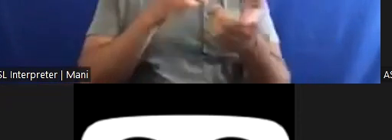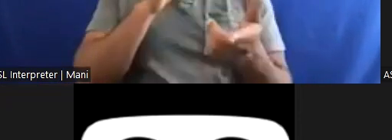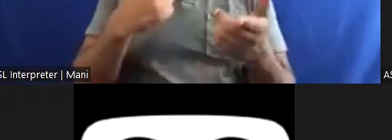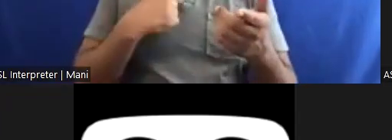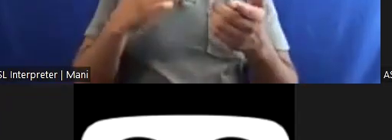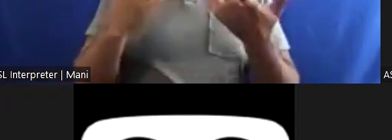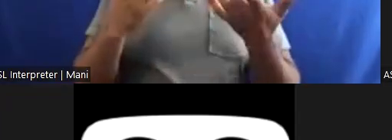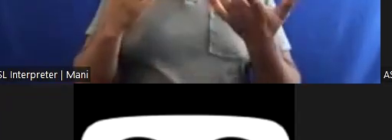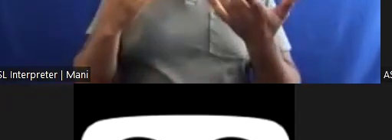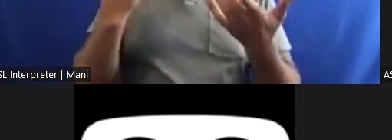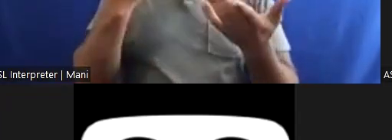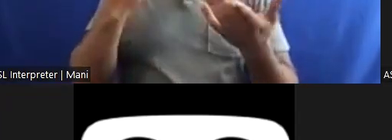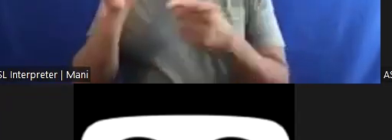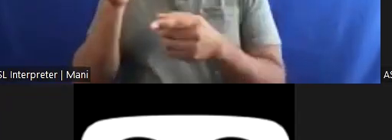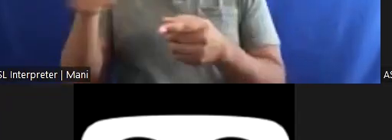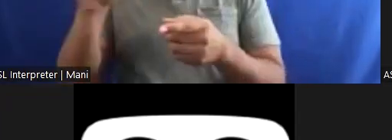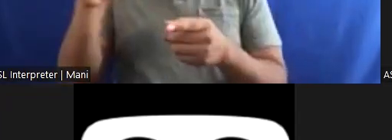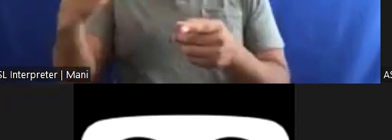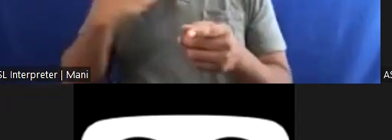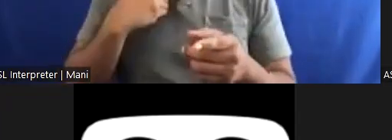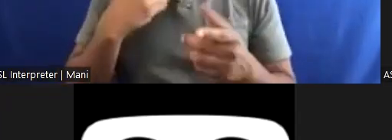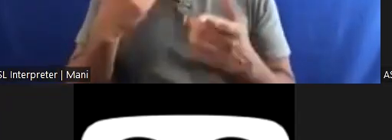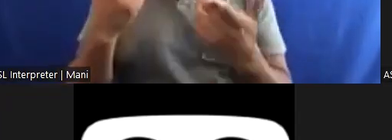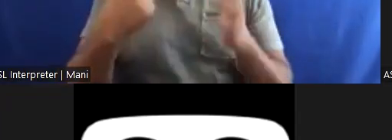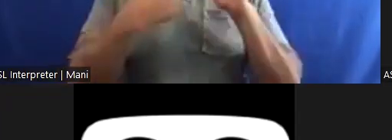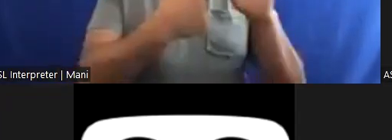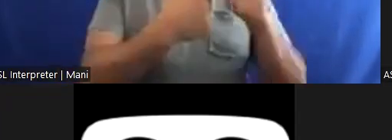of compensation processes or anything related to any of the topics